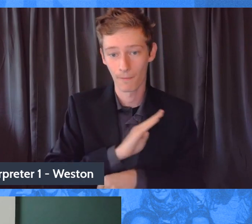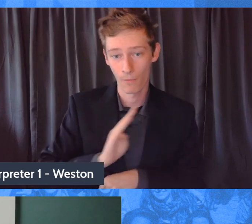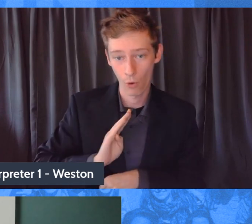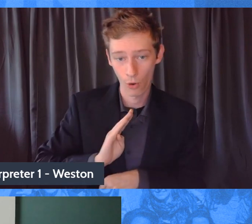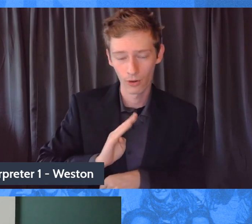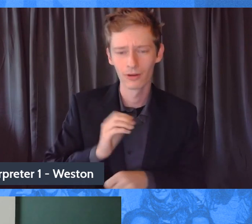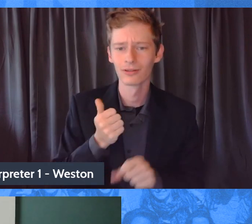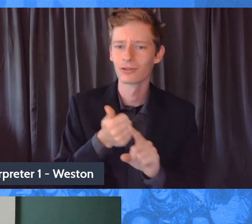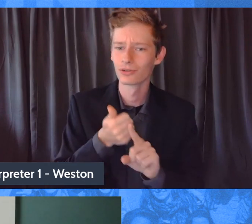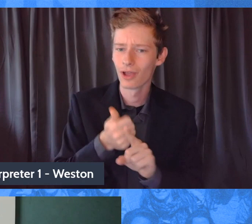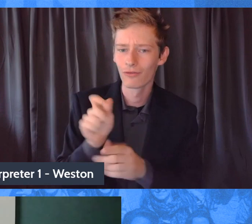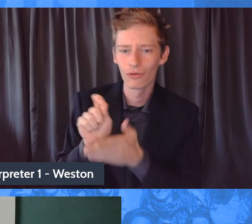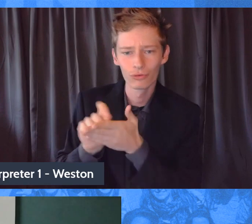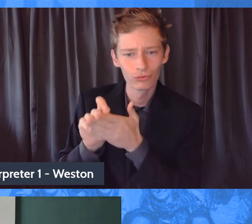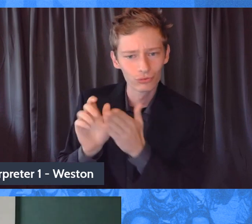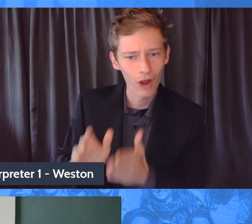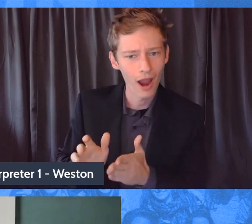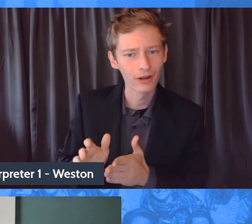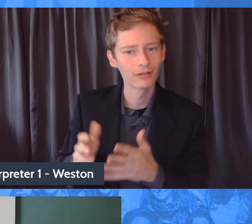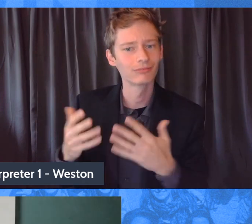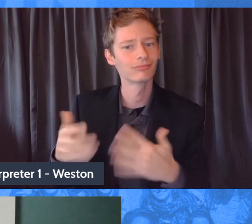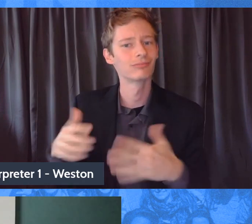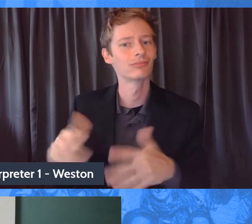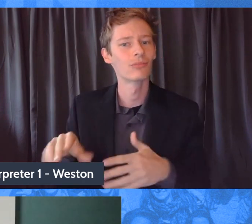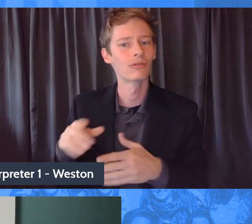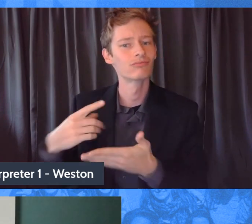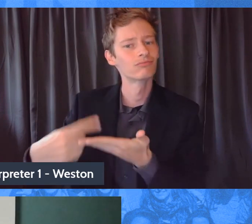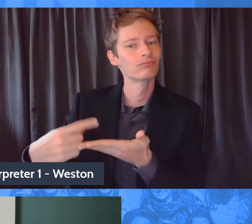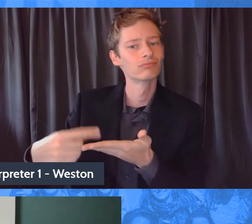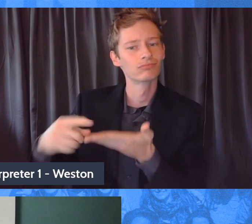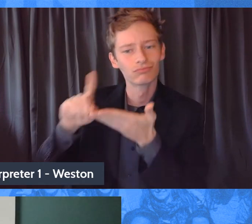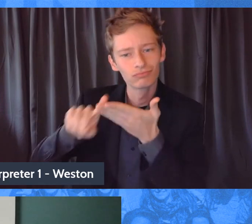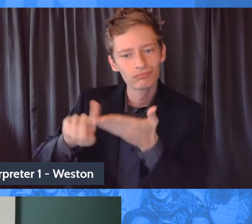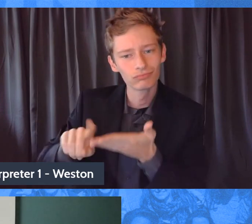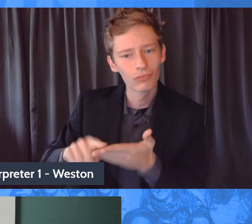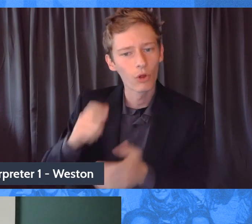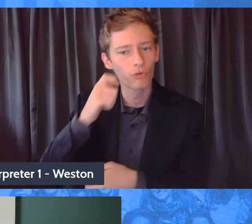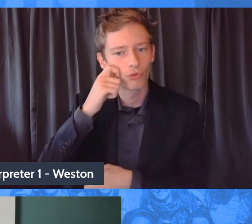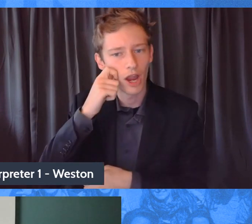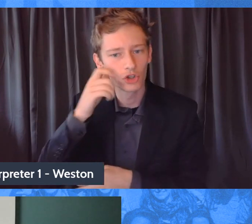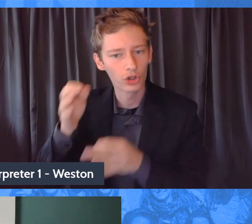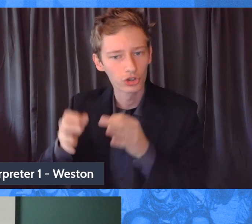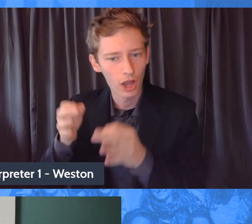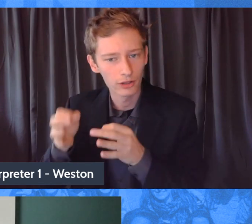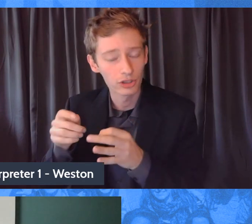a visionary champion of racial and gender justice. She is the Founder and President of She the People,